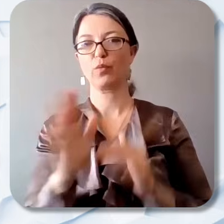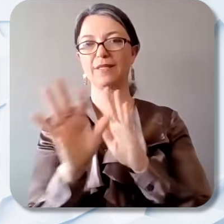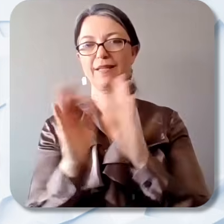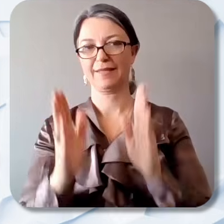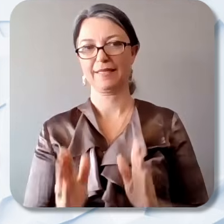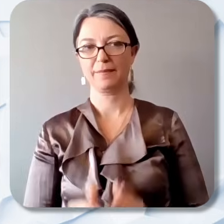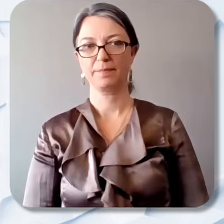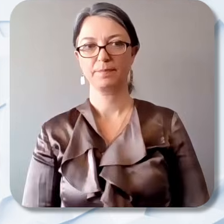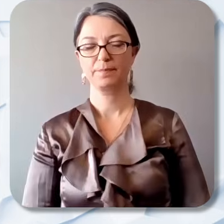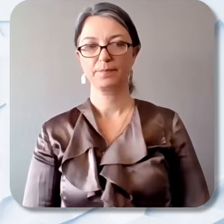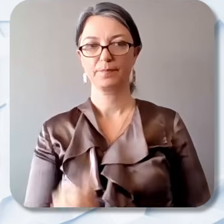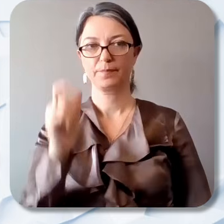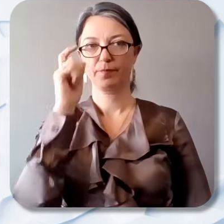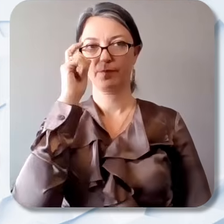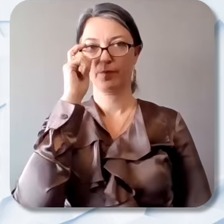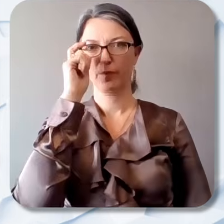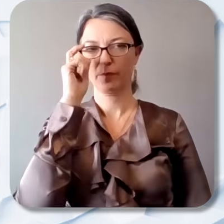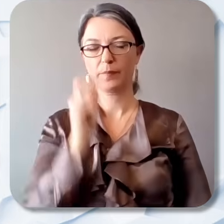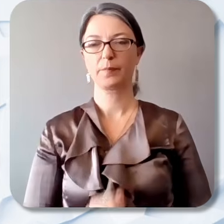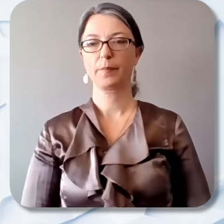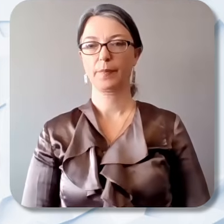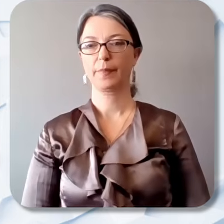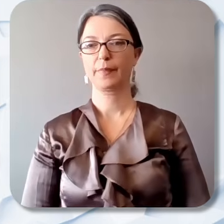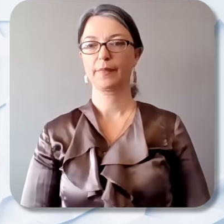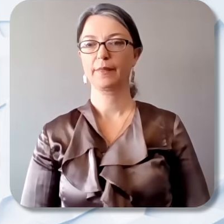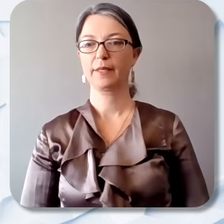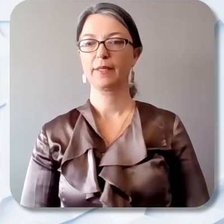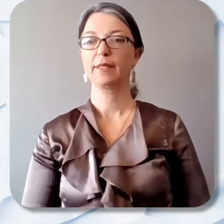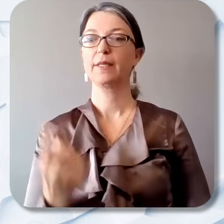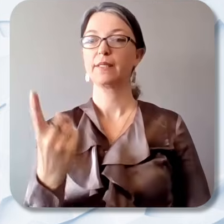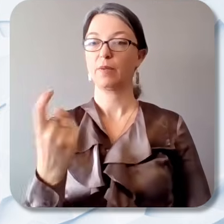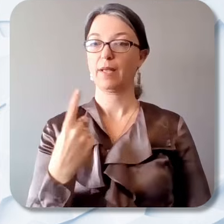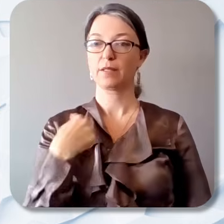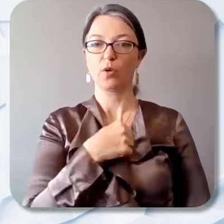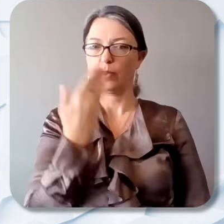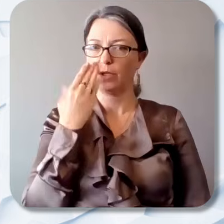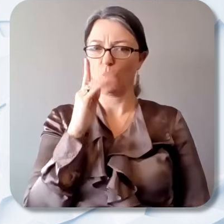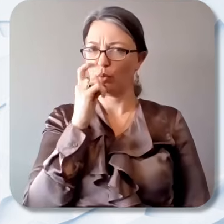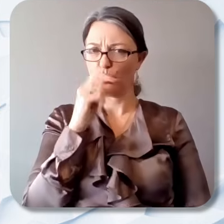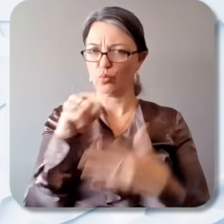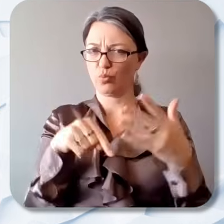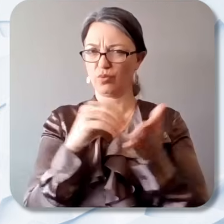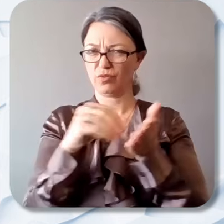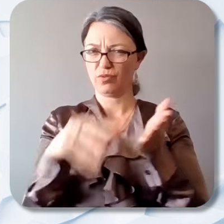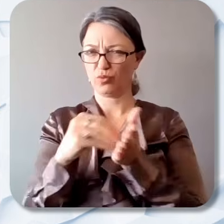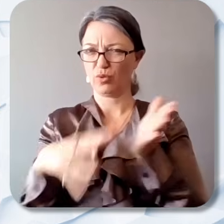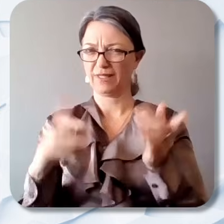So, as somebody was saying, well, we're not, so we're not going to know who the students are, until the end?